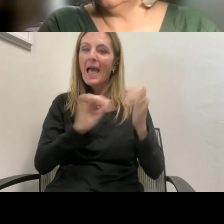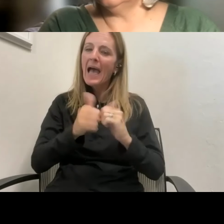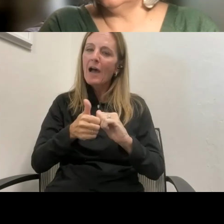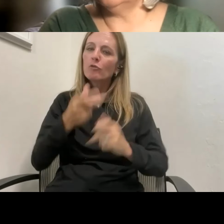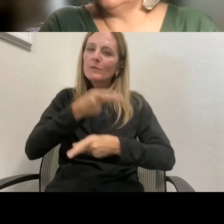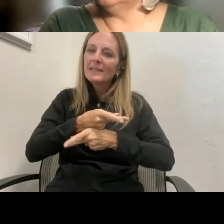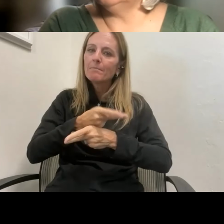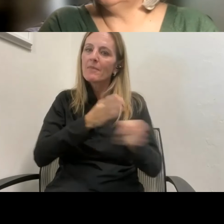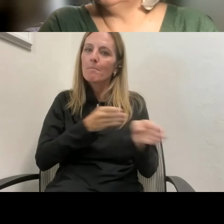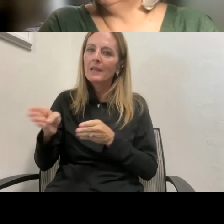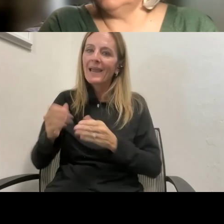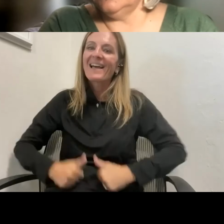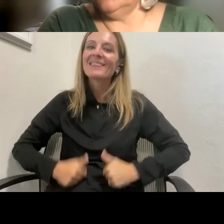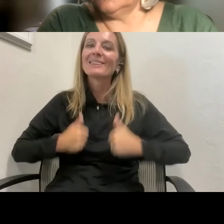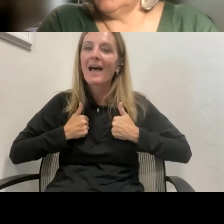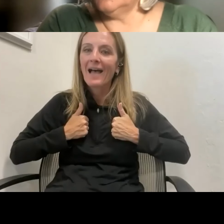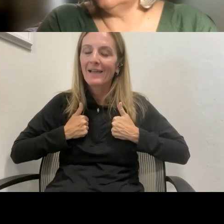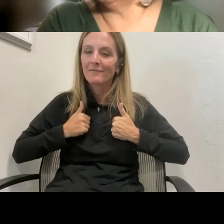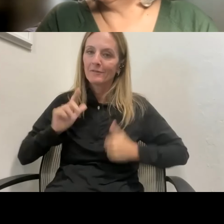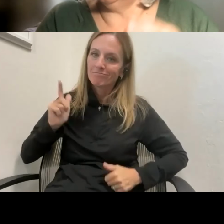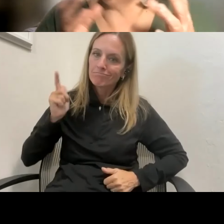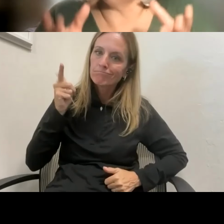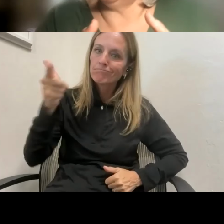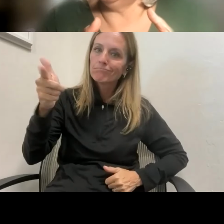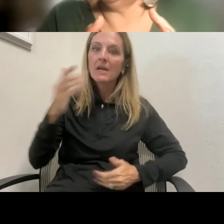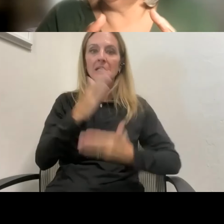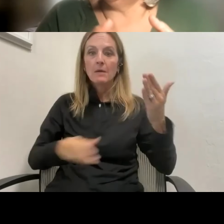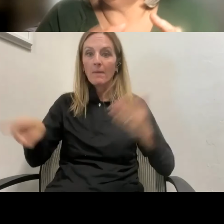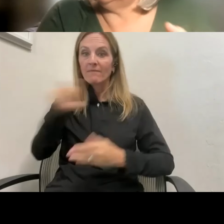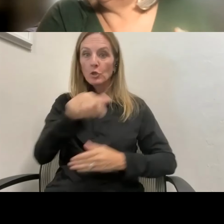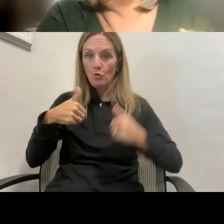because as many of you might have experienced there's lots of planning and then the plan just